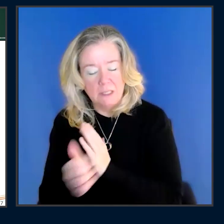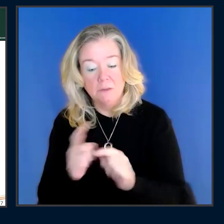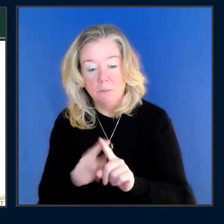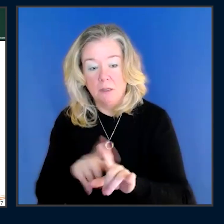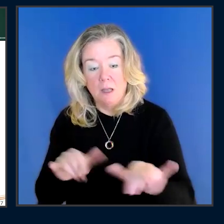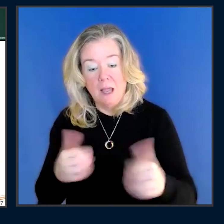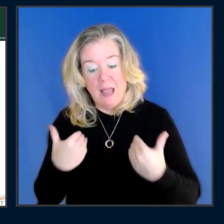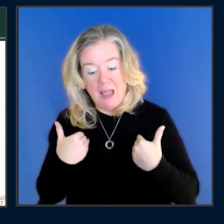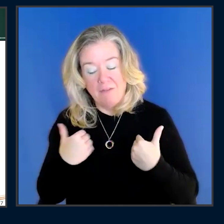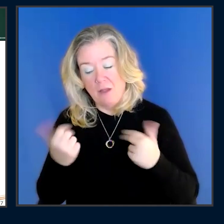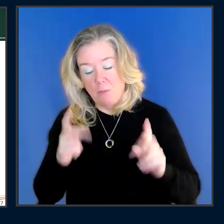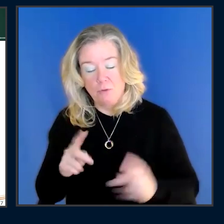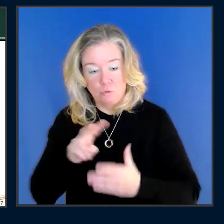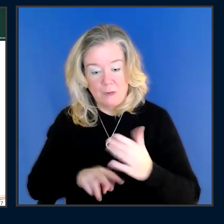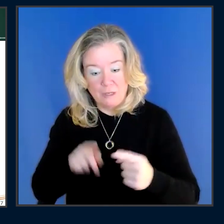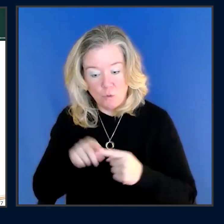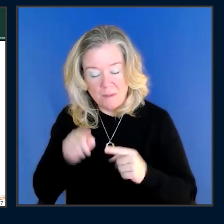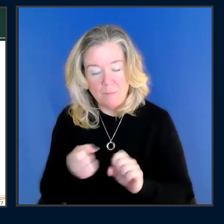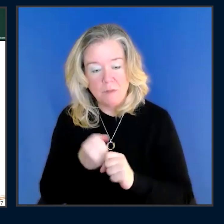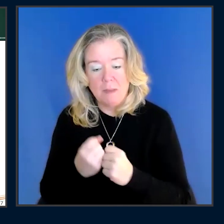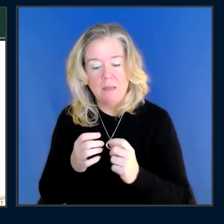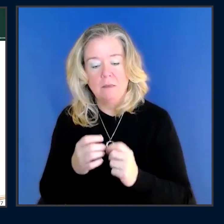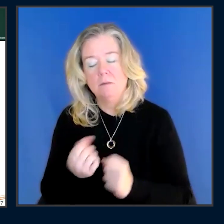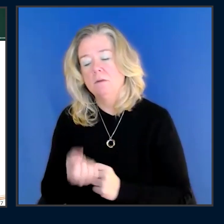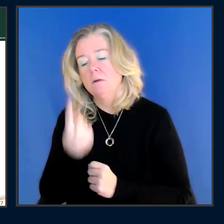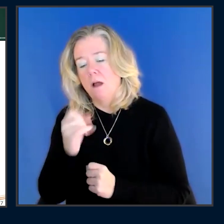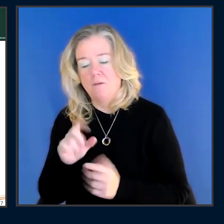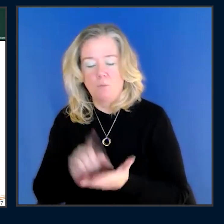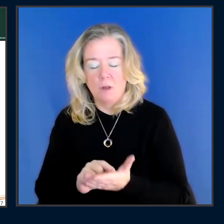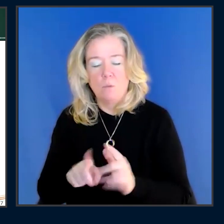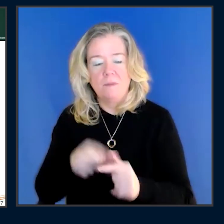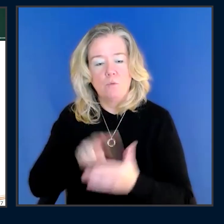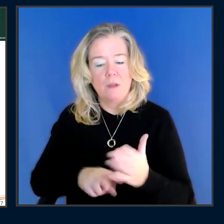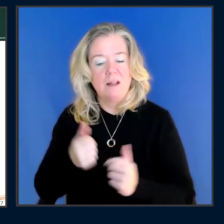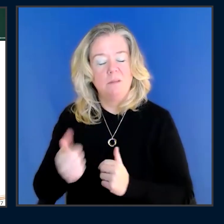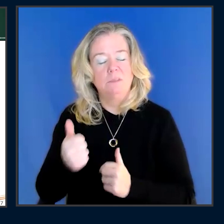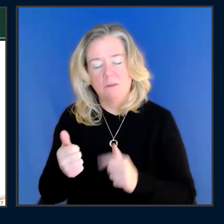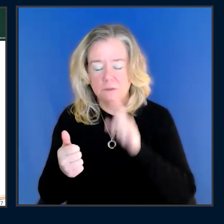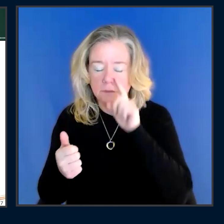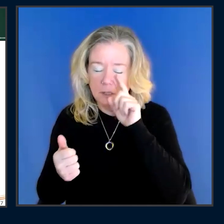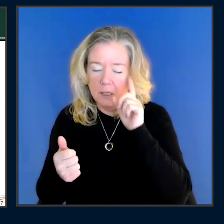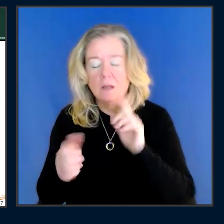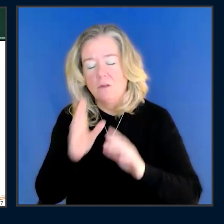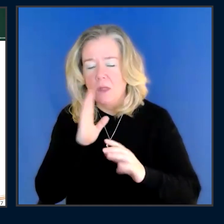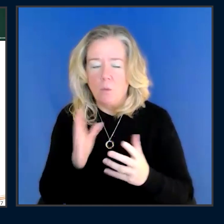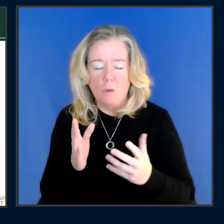but also having somebody else read to them to make meaning of print so that when they read it on their own, they will have been